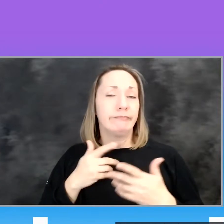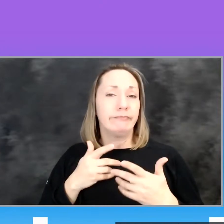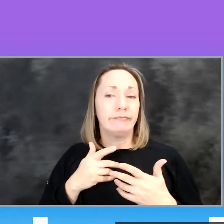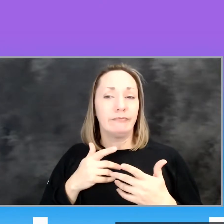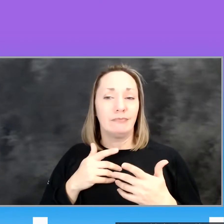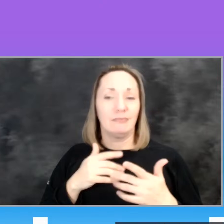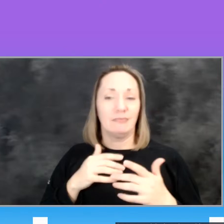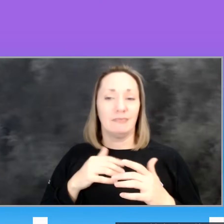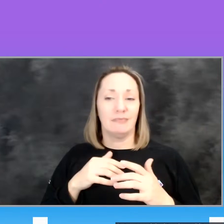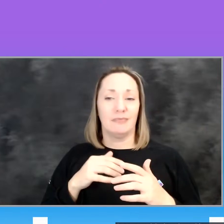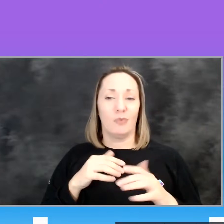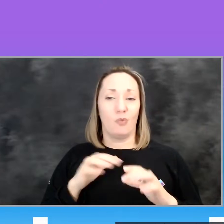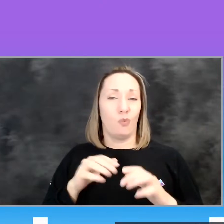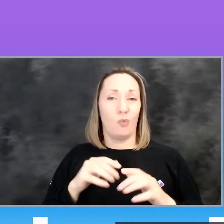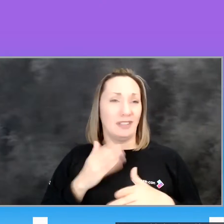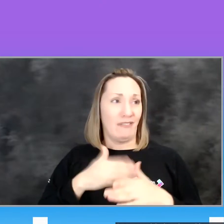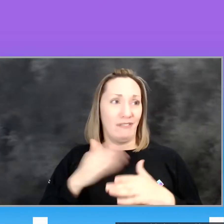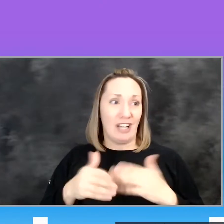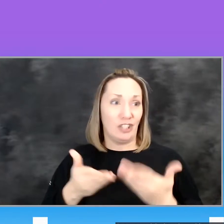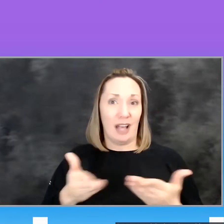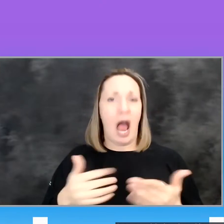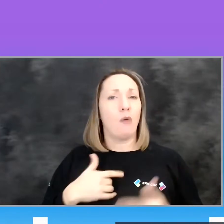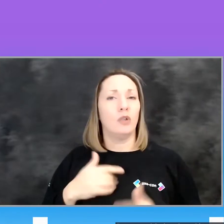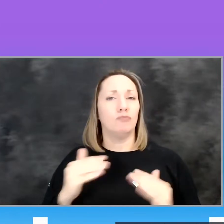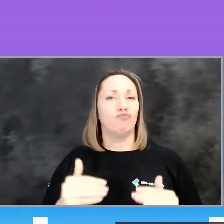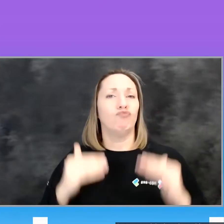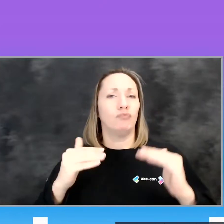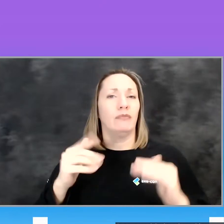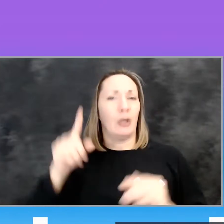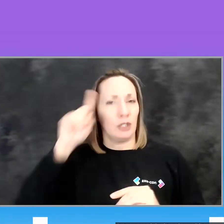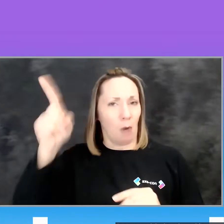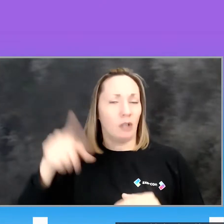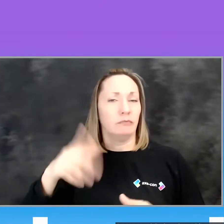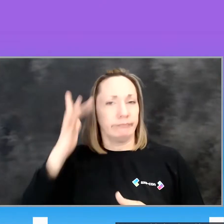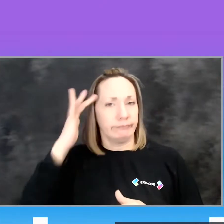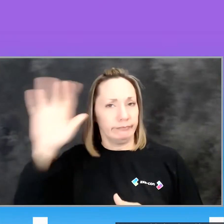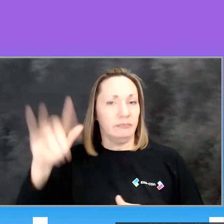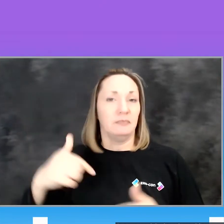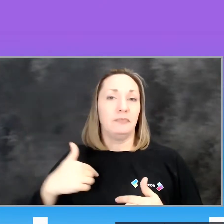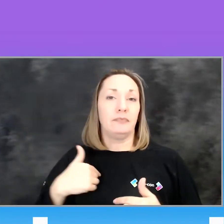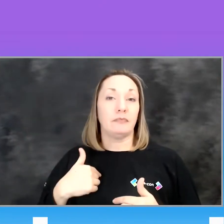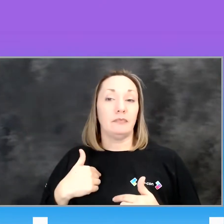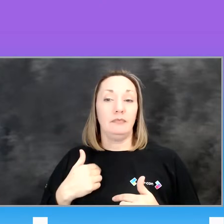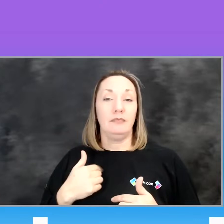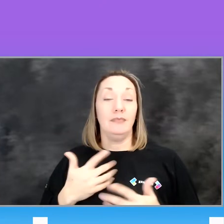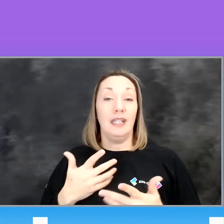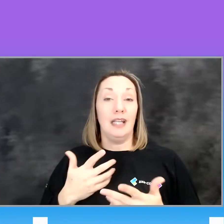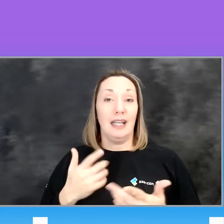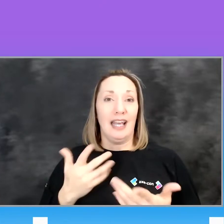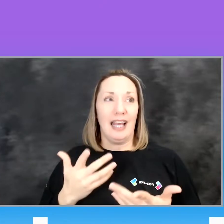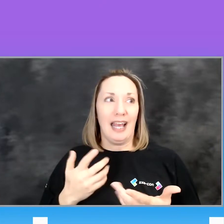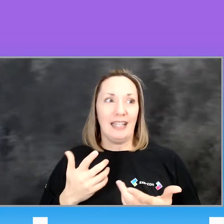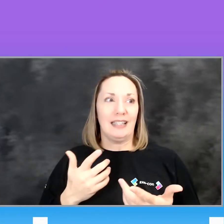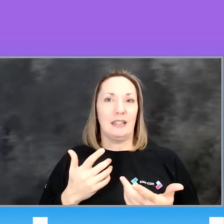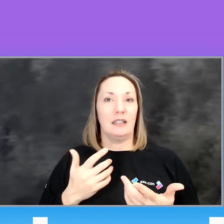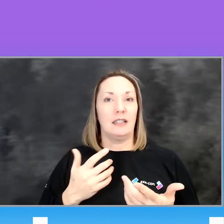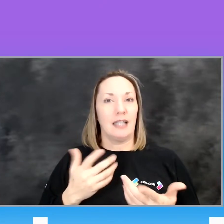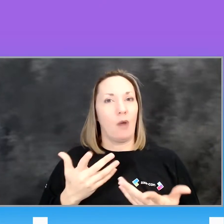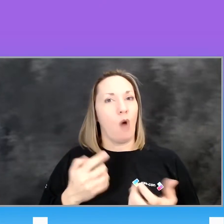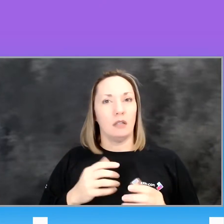completing, you know, things very, very quickly that I was very smart and that they had to